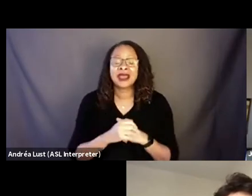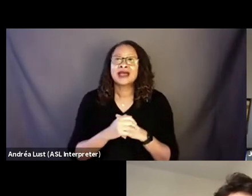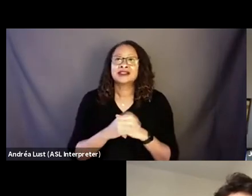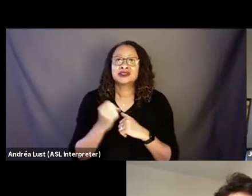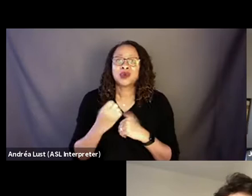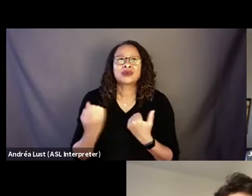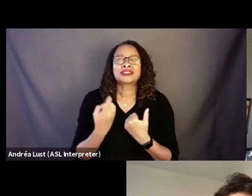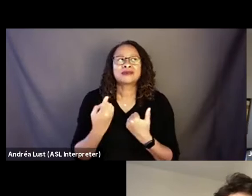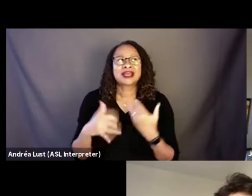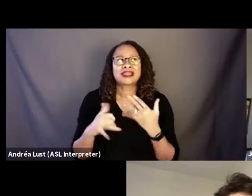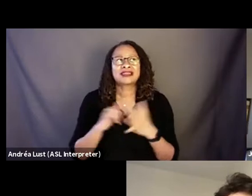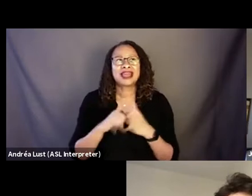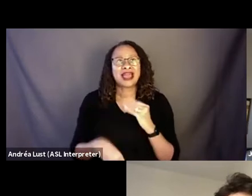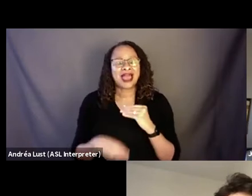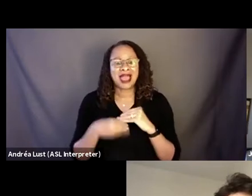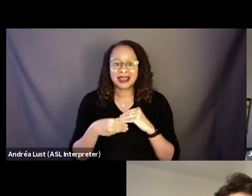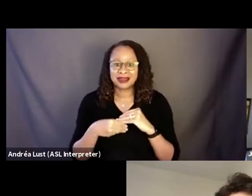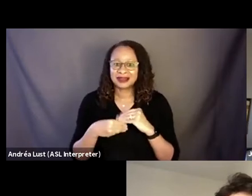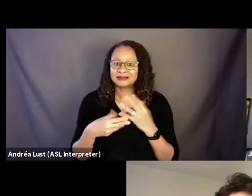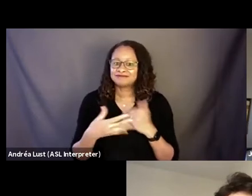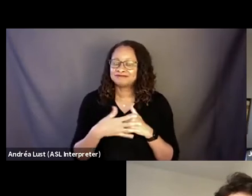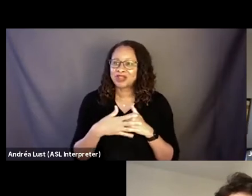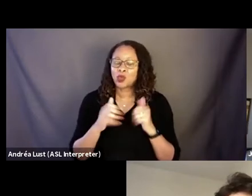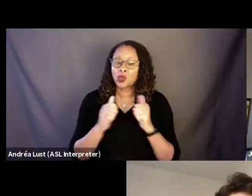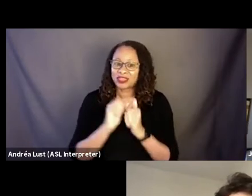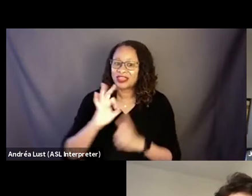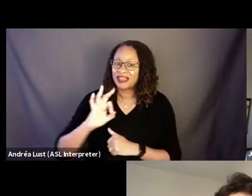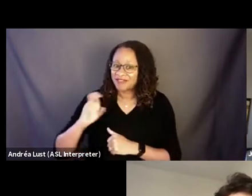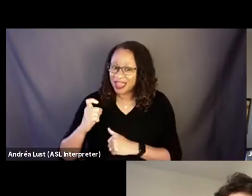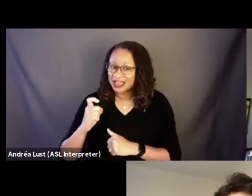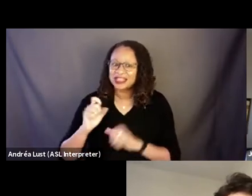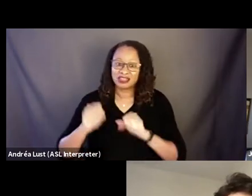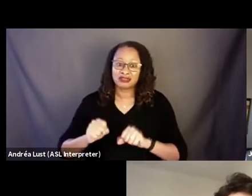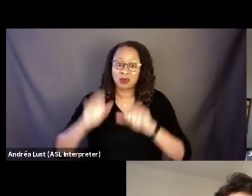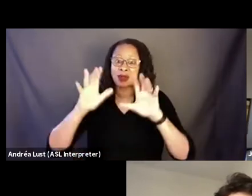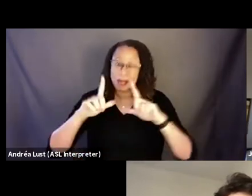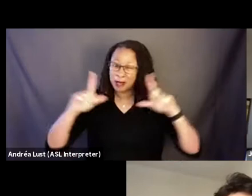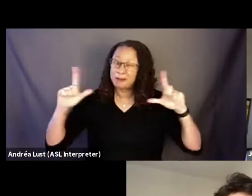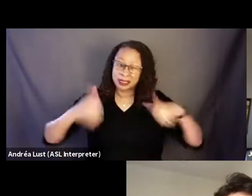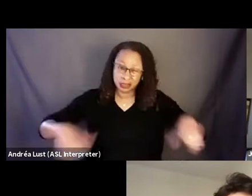in the setting of VFX and then throwing it up on a big screen because we had the great good fortune